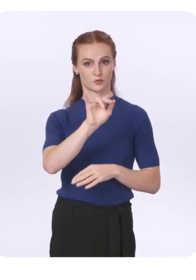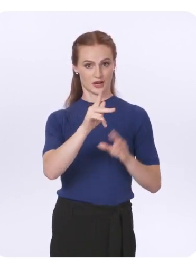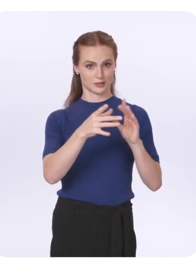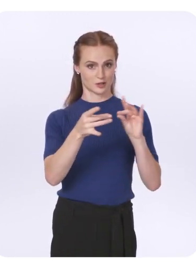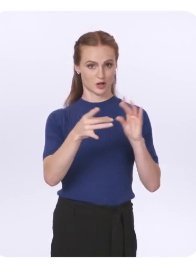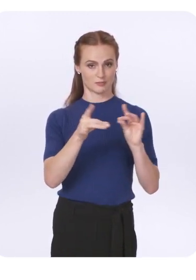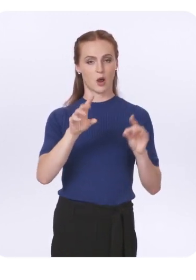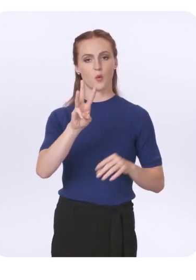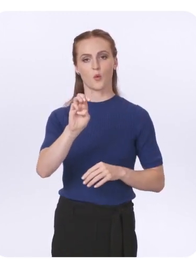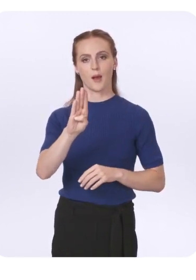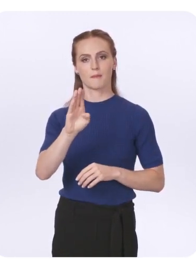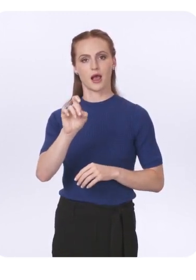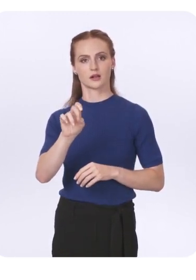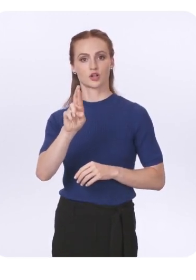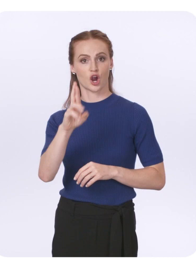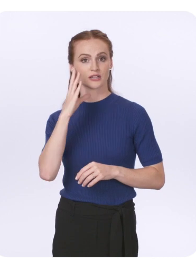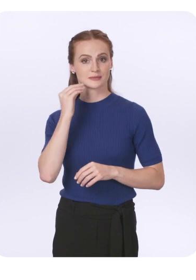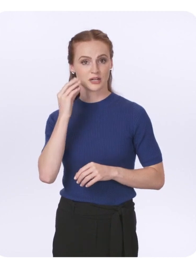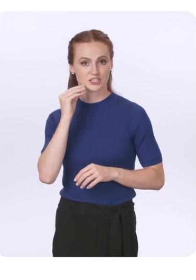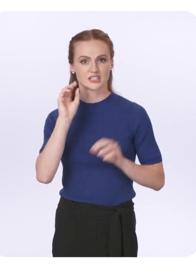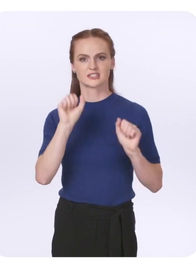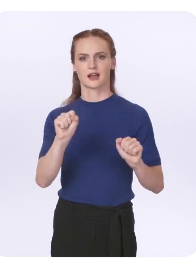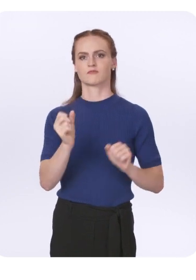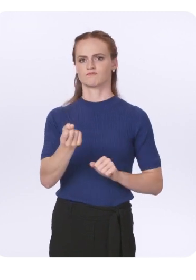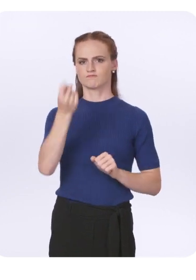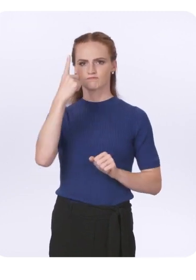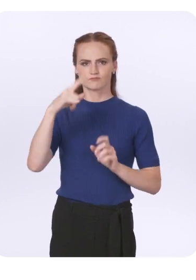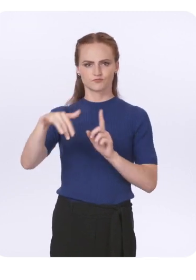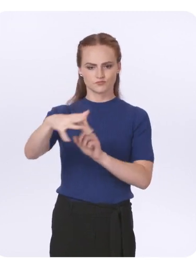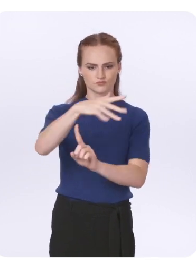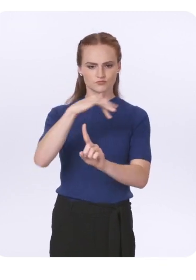through the XR plane and XR mesh APIs in the headset.